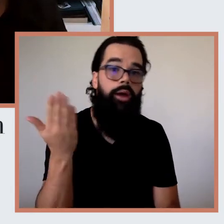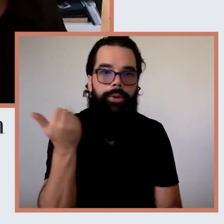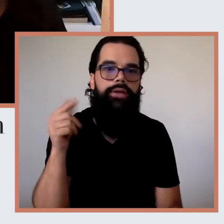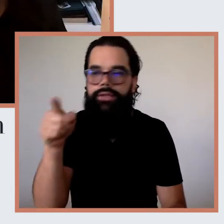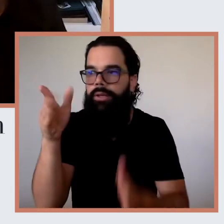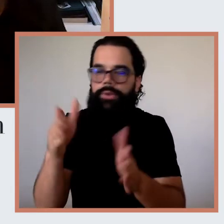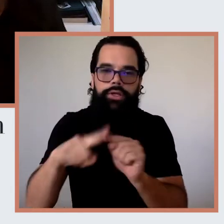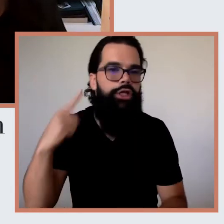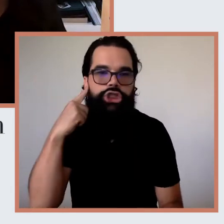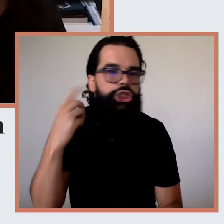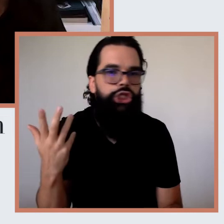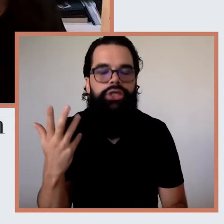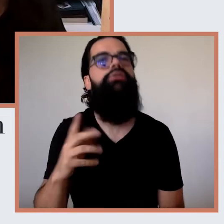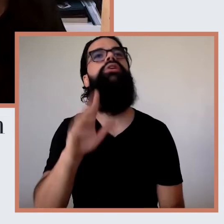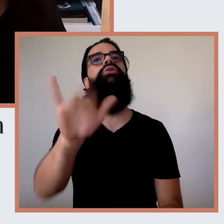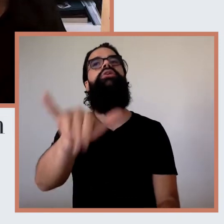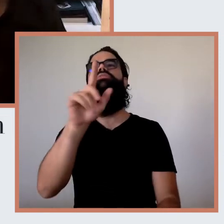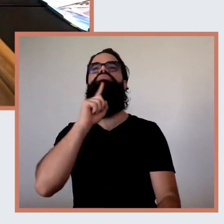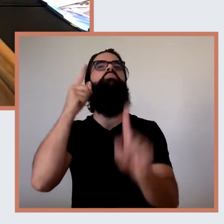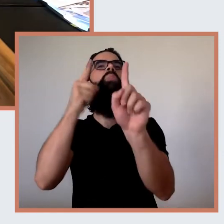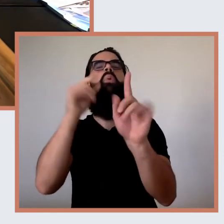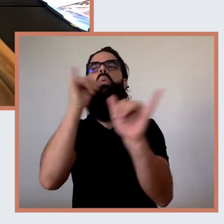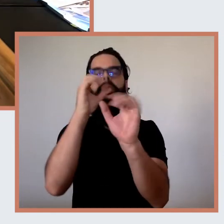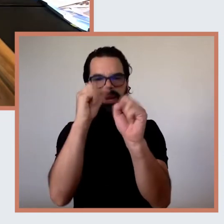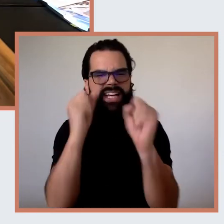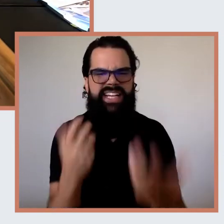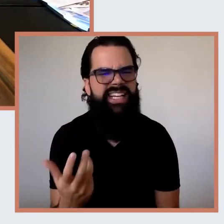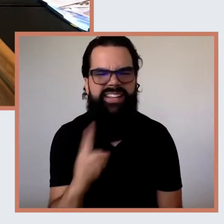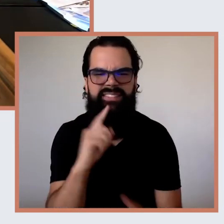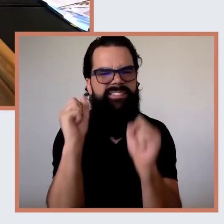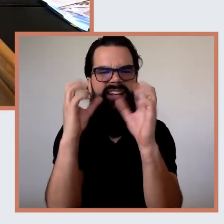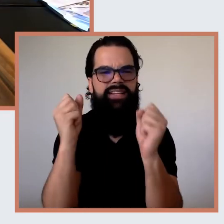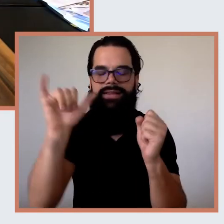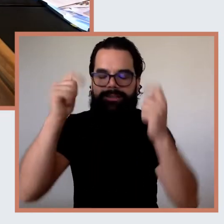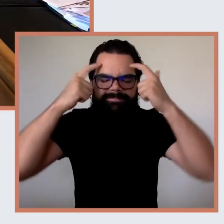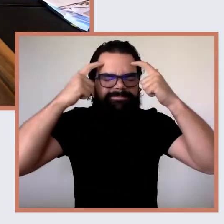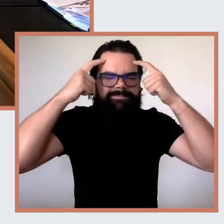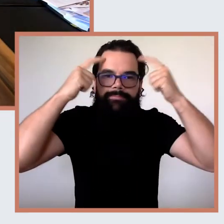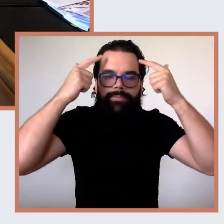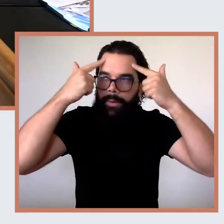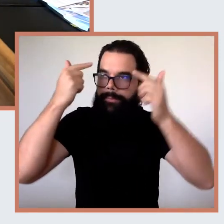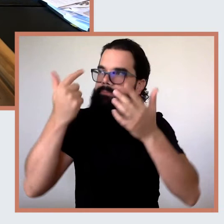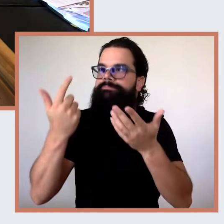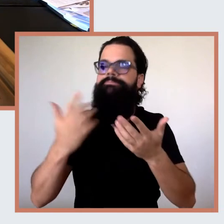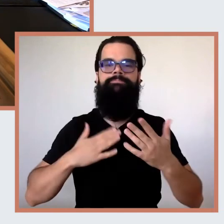cause the person can't hear the knock on the door." Oh, that's fantastic. Now again, that's my short-sighted thing